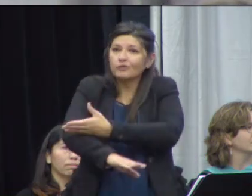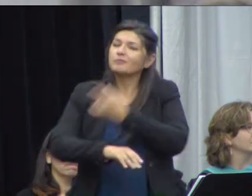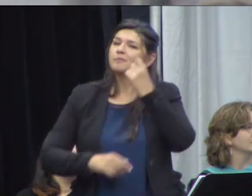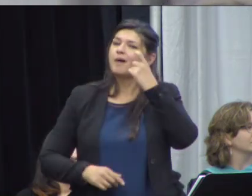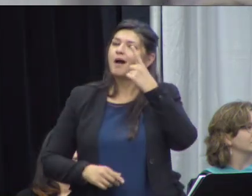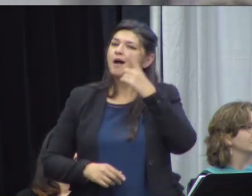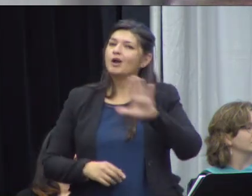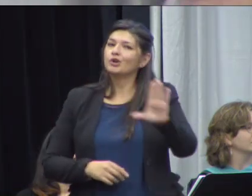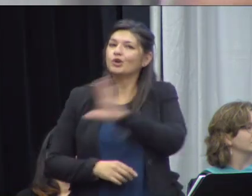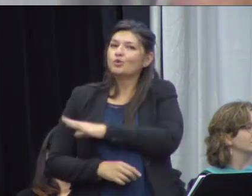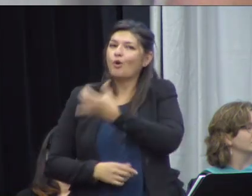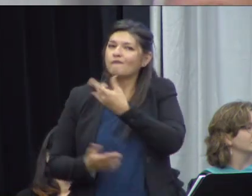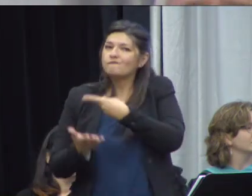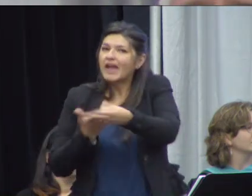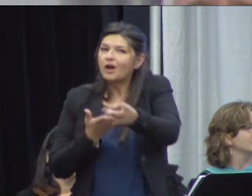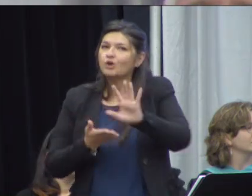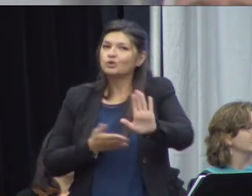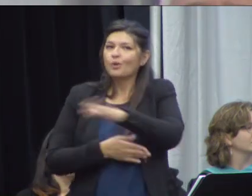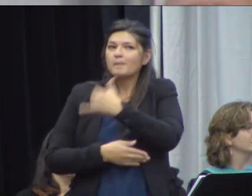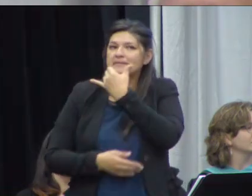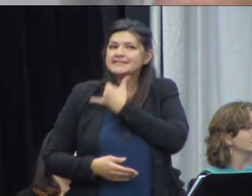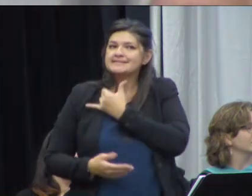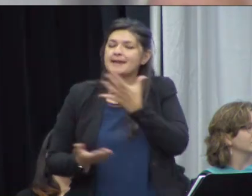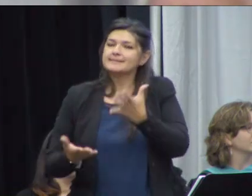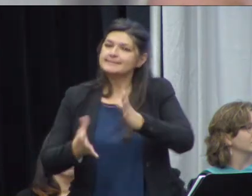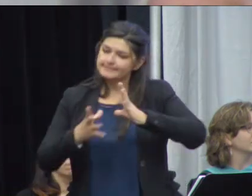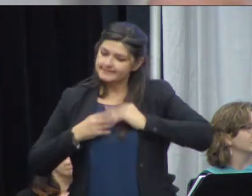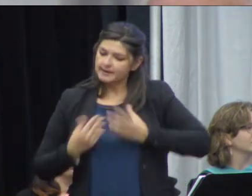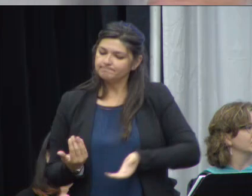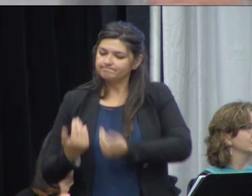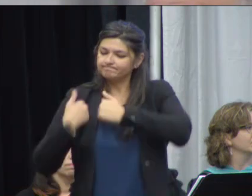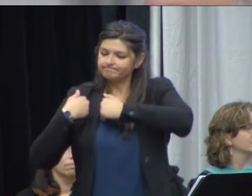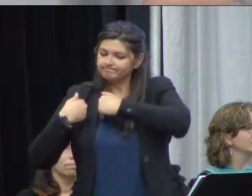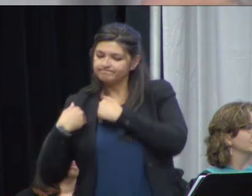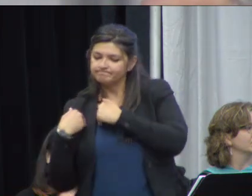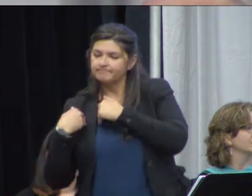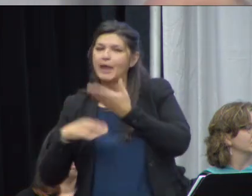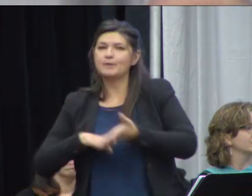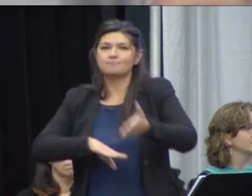When something goes wrong, it's usually very easy to find someone else to blame,